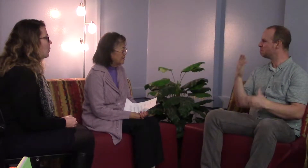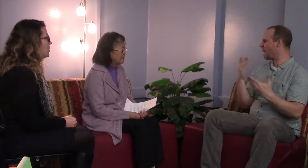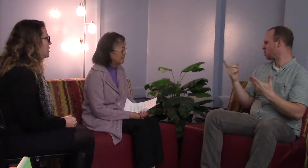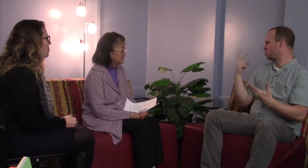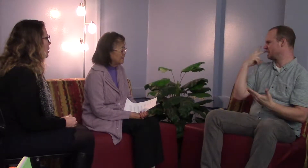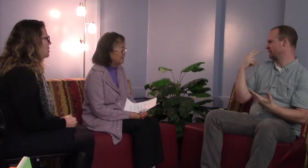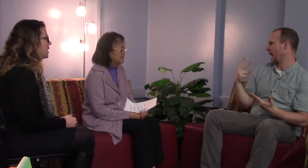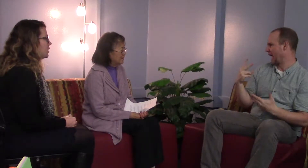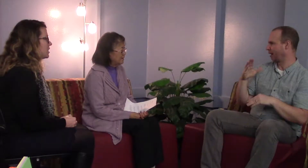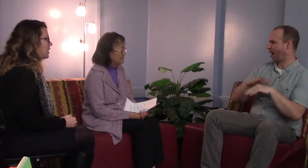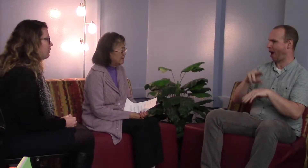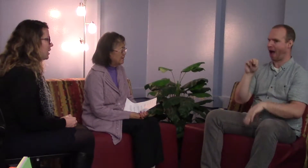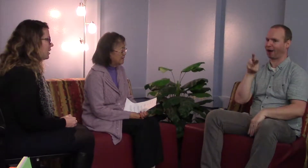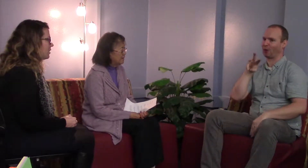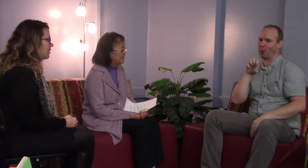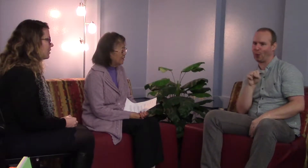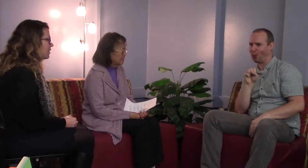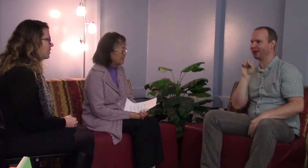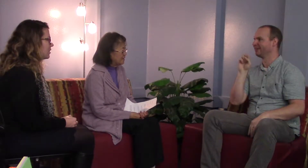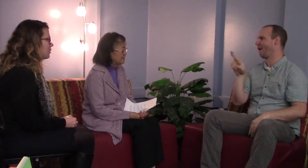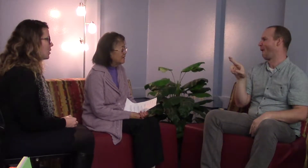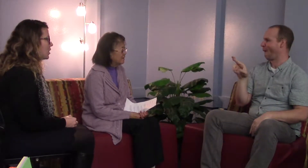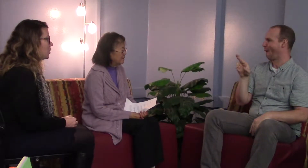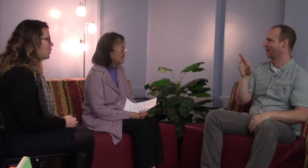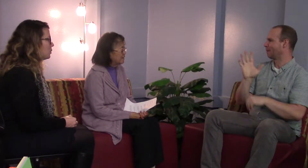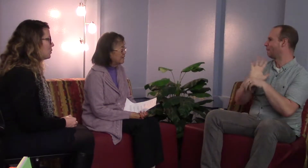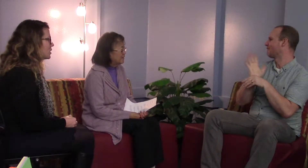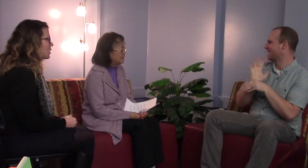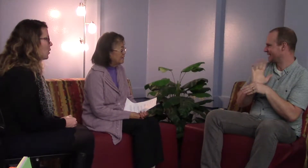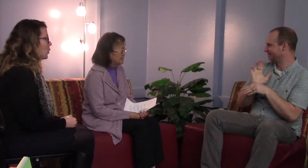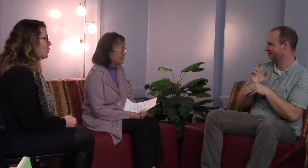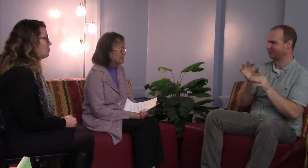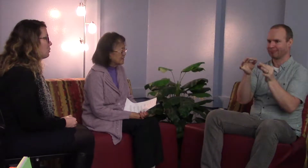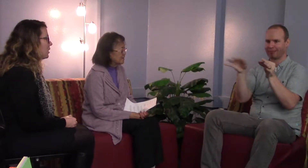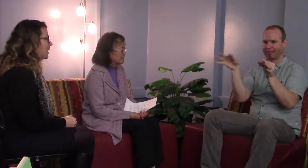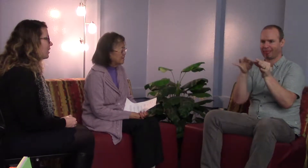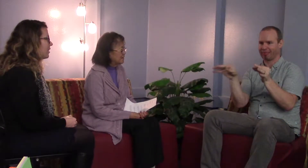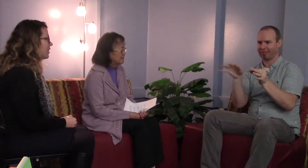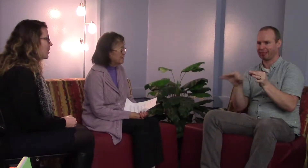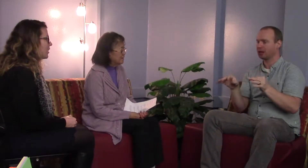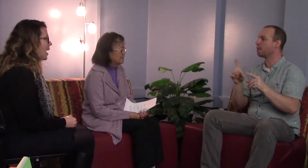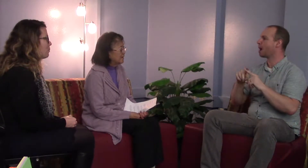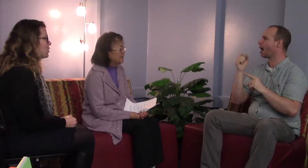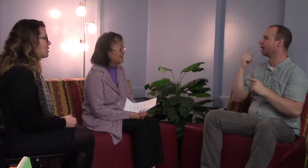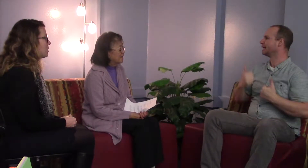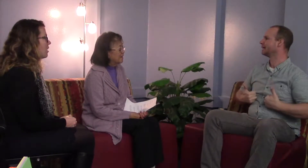Almost like what you see on TV with the news or a movie, there are captions.